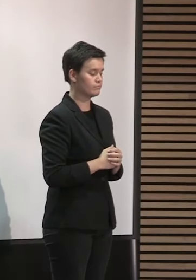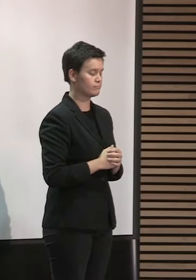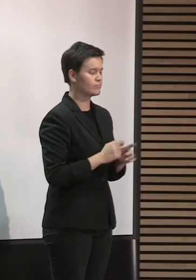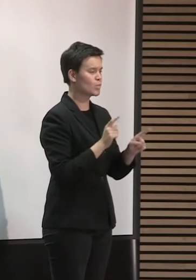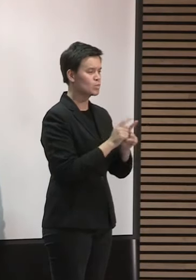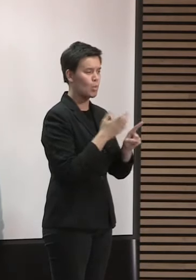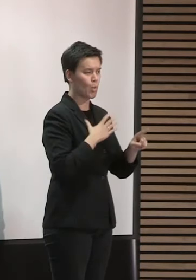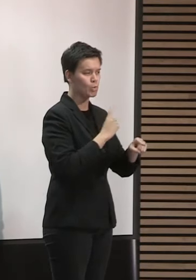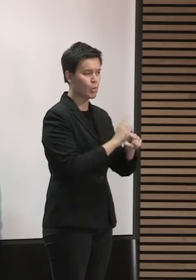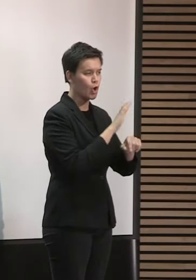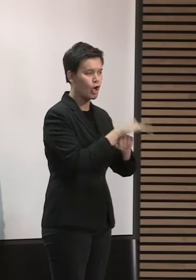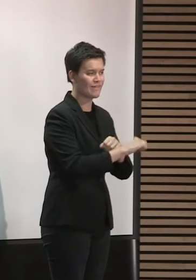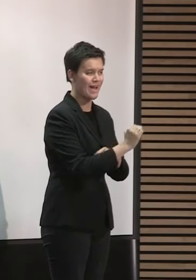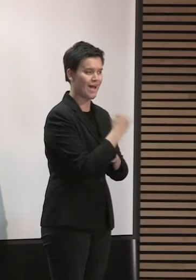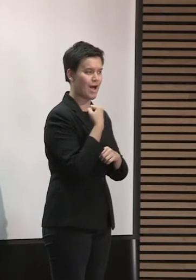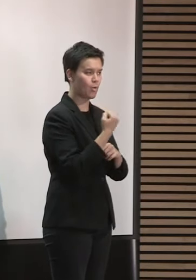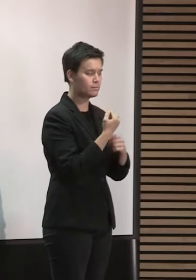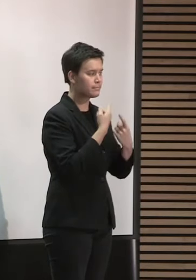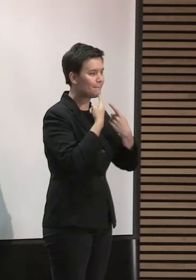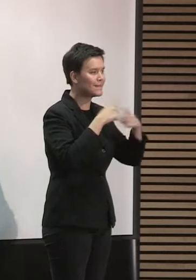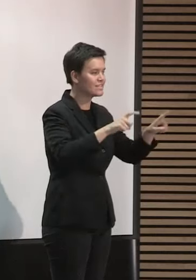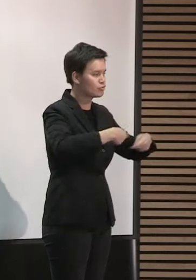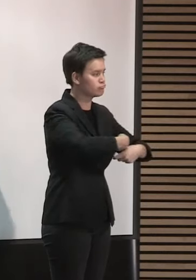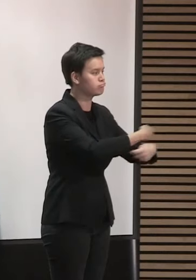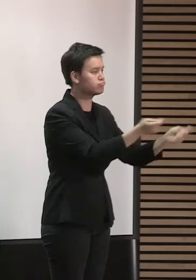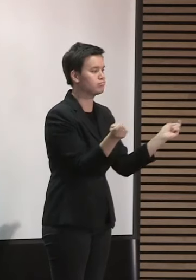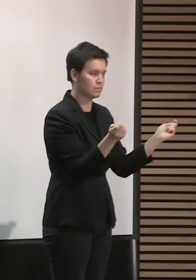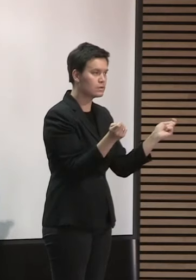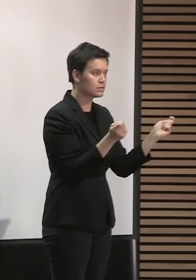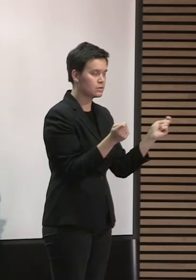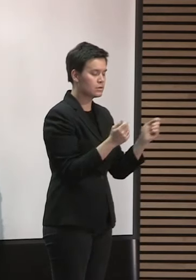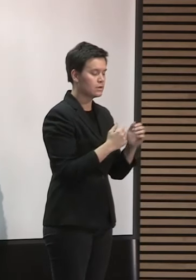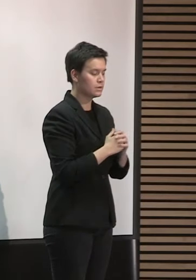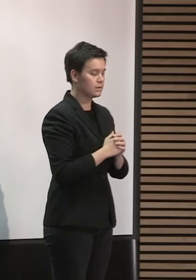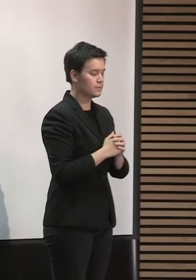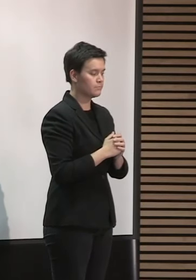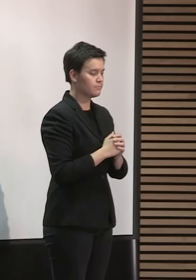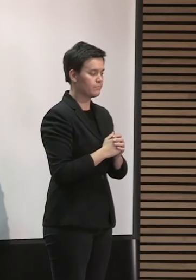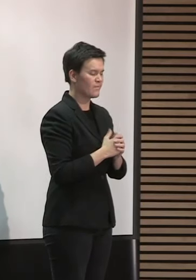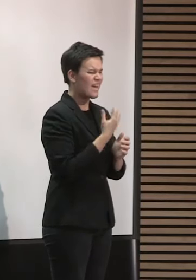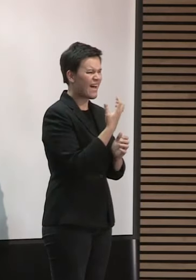app, as I mentioned. That will include looking at whether Bluetooth technology should be